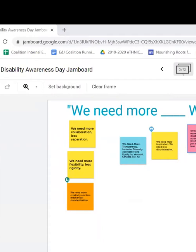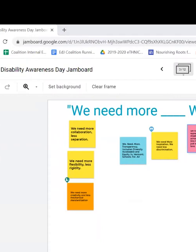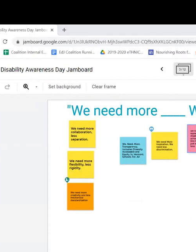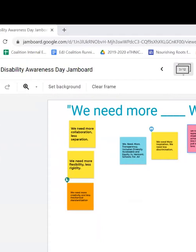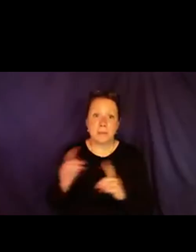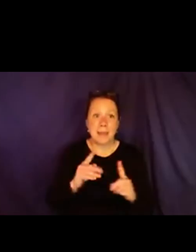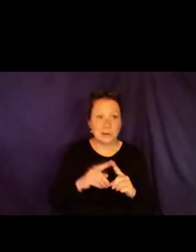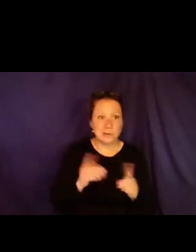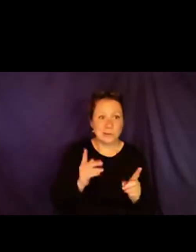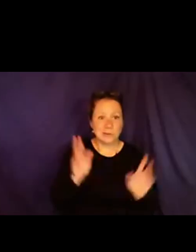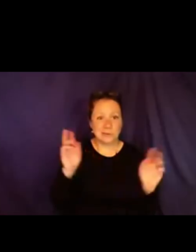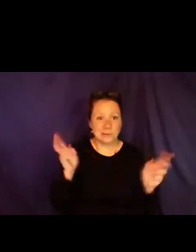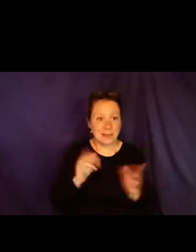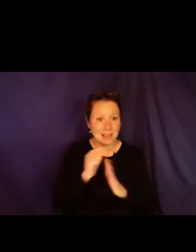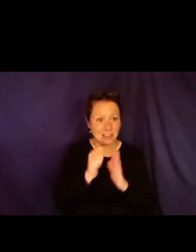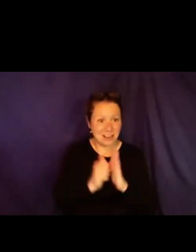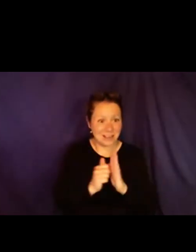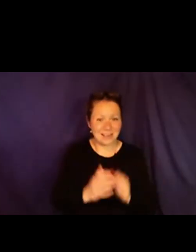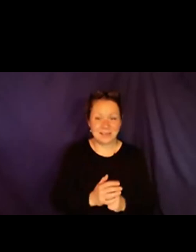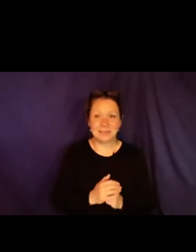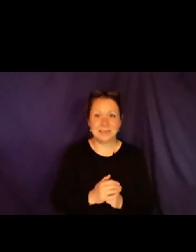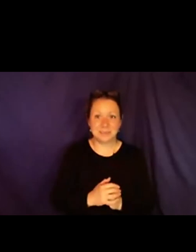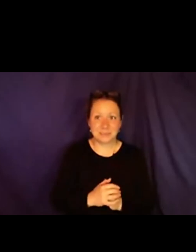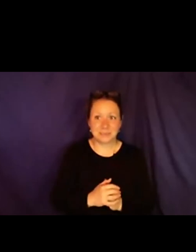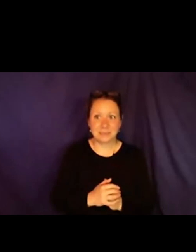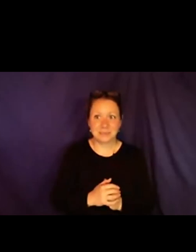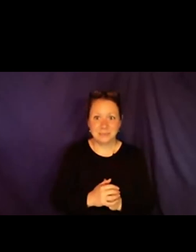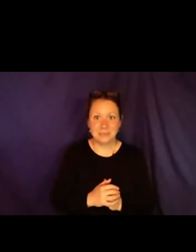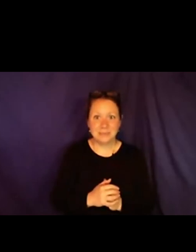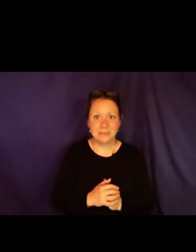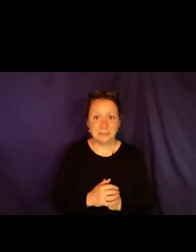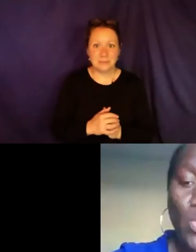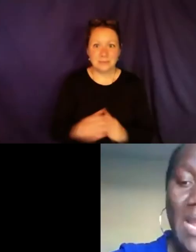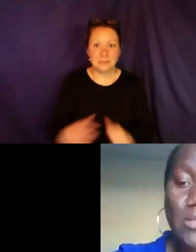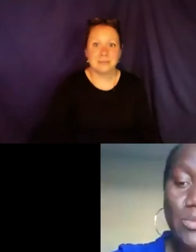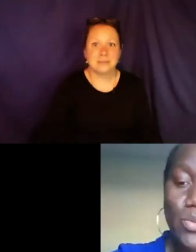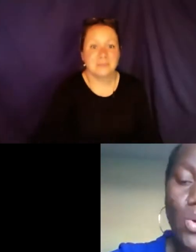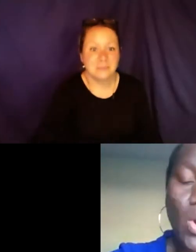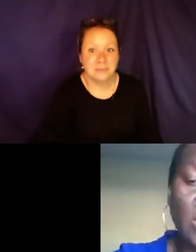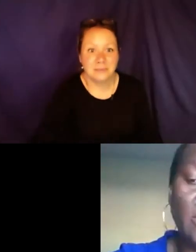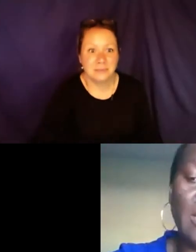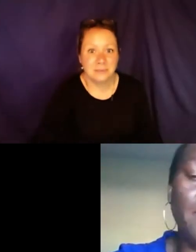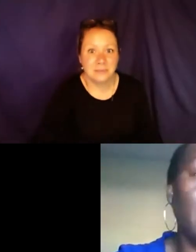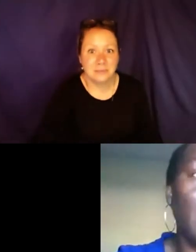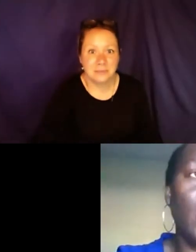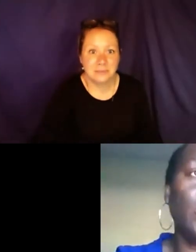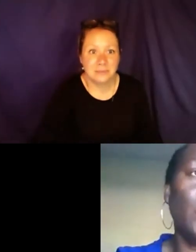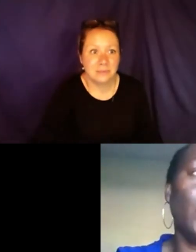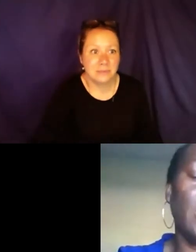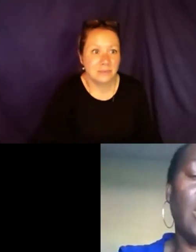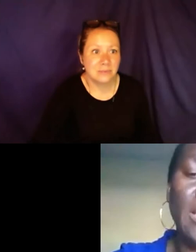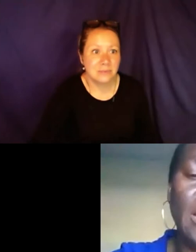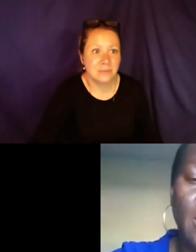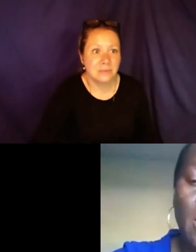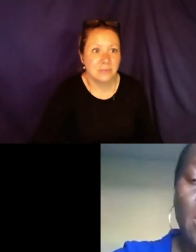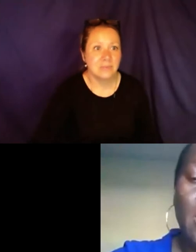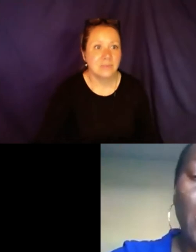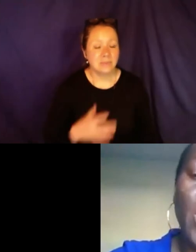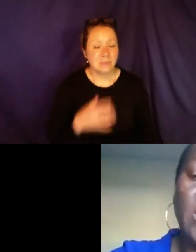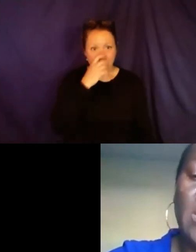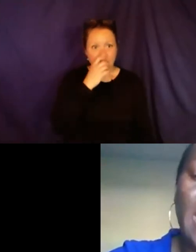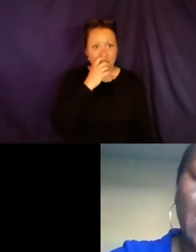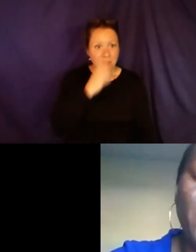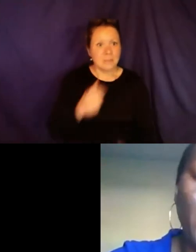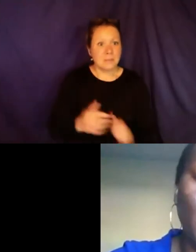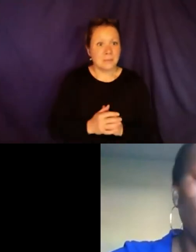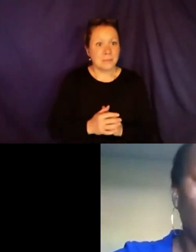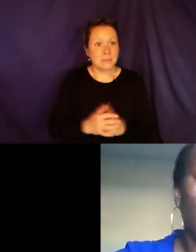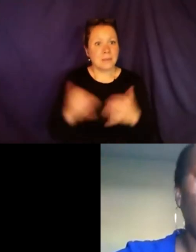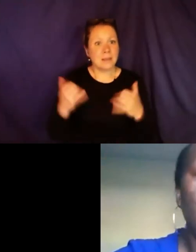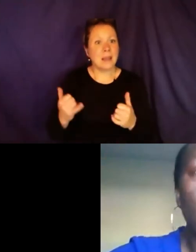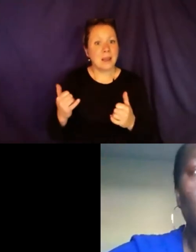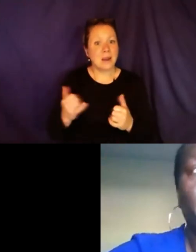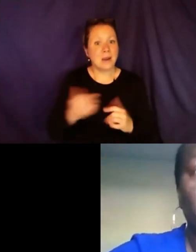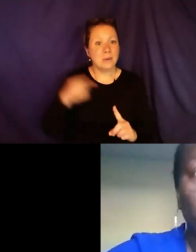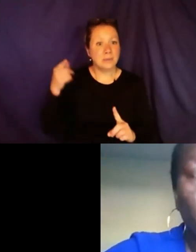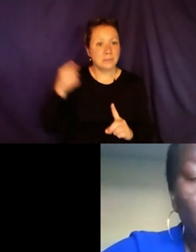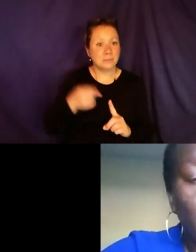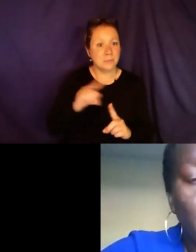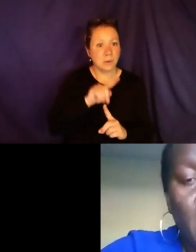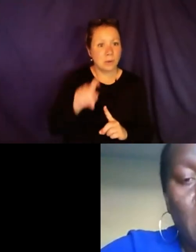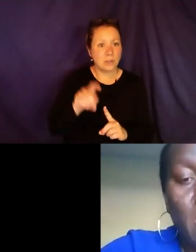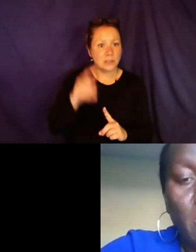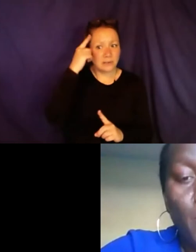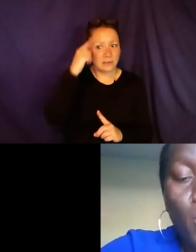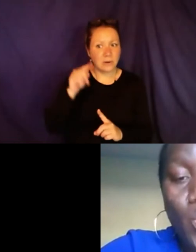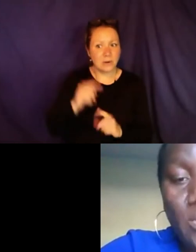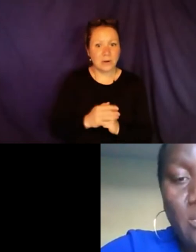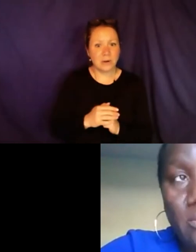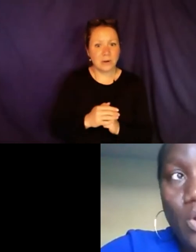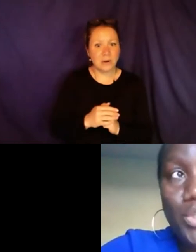resource after this.